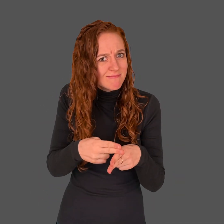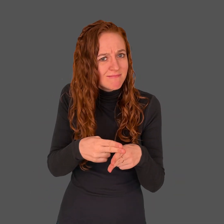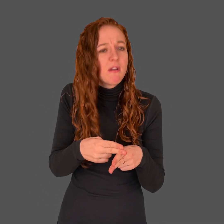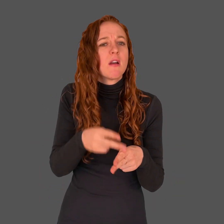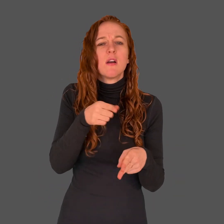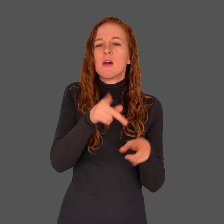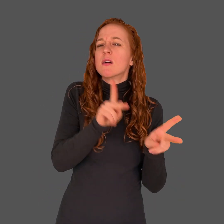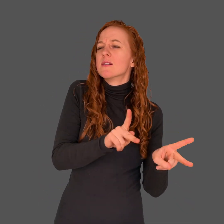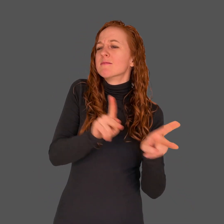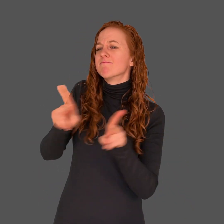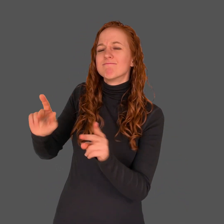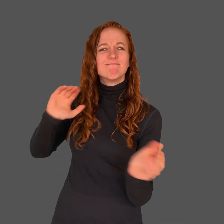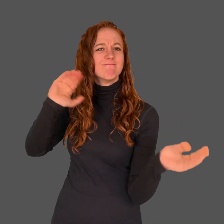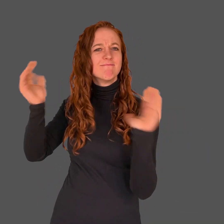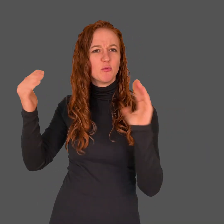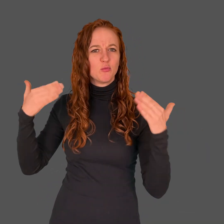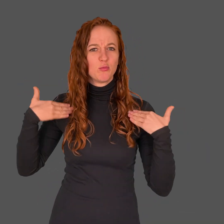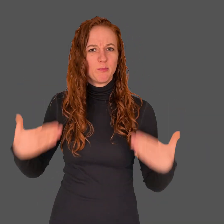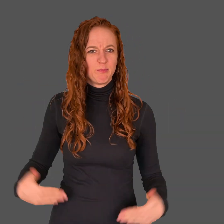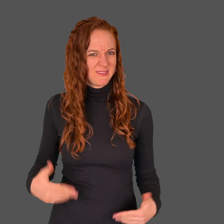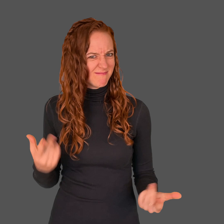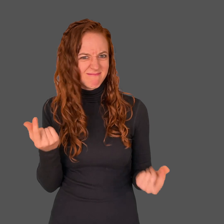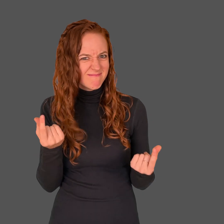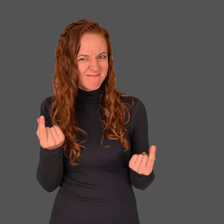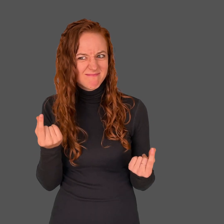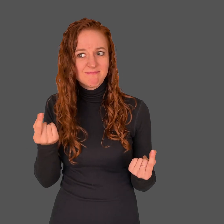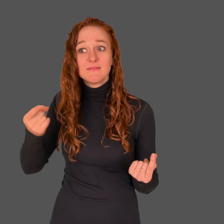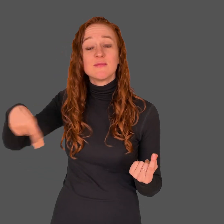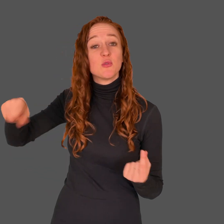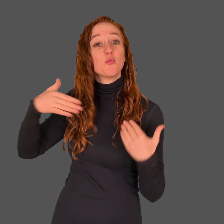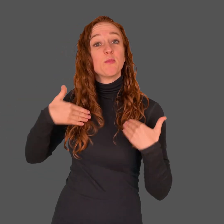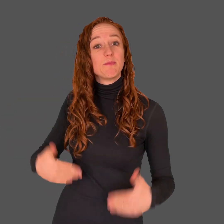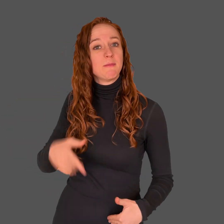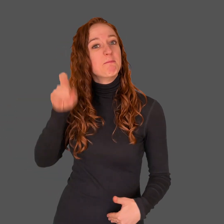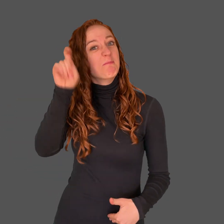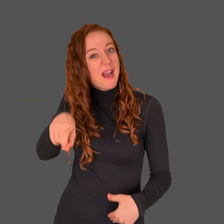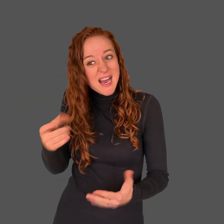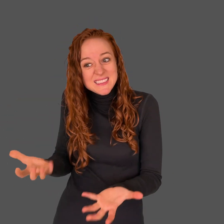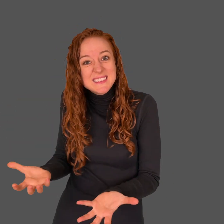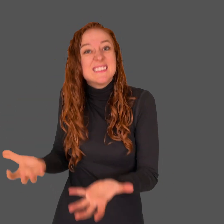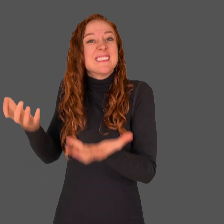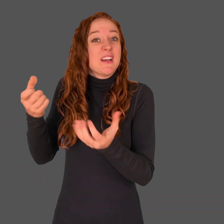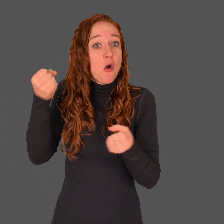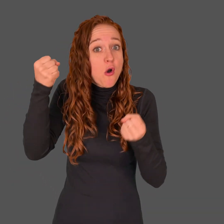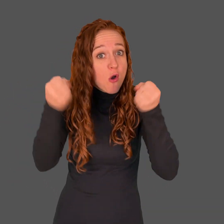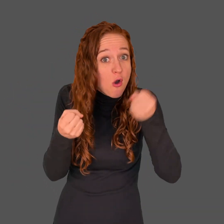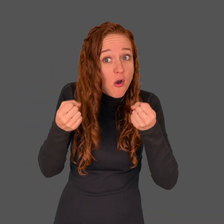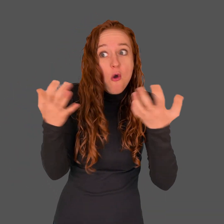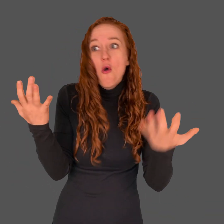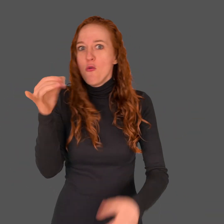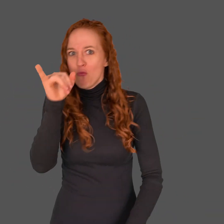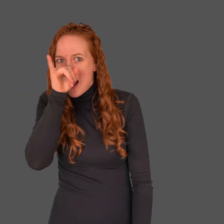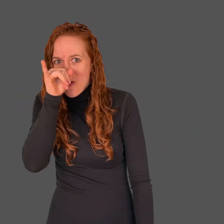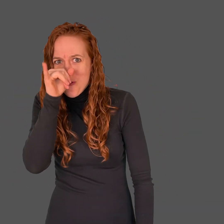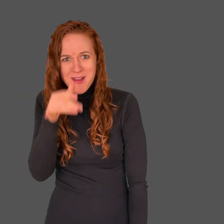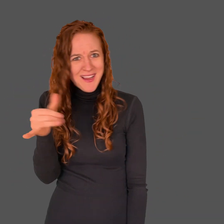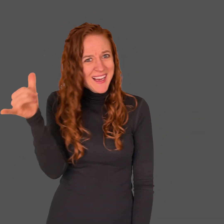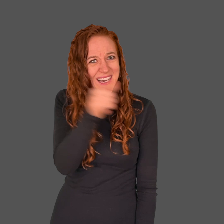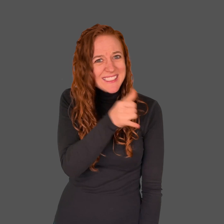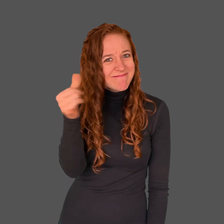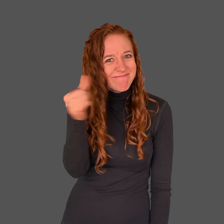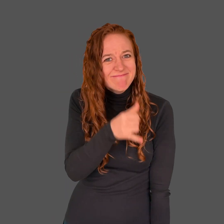For a human, this would be like lifting a car or rhinoceros!